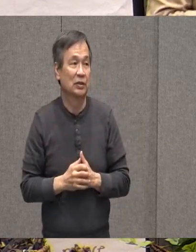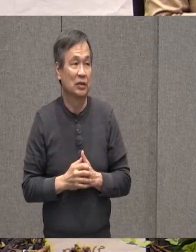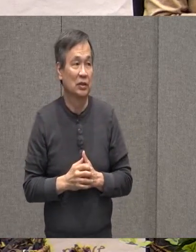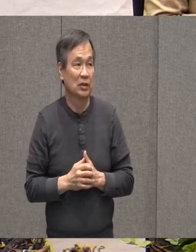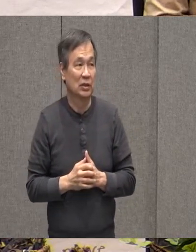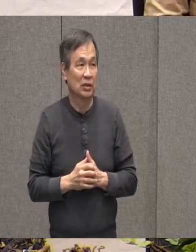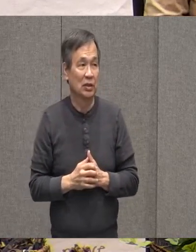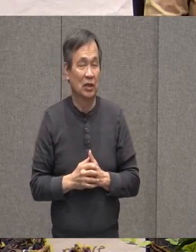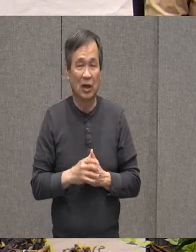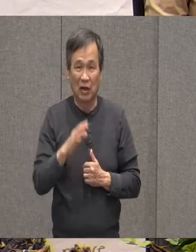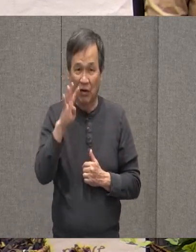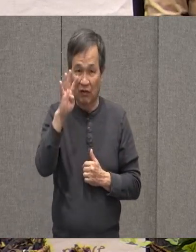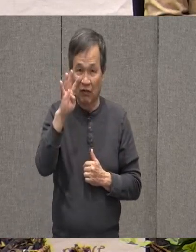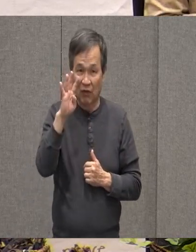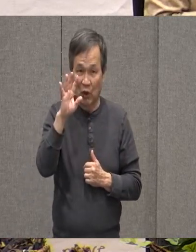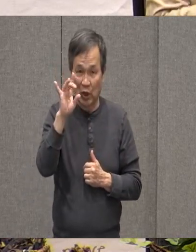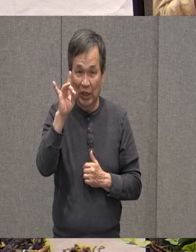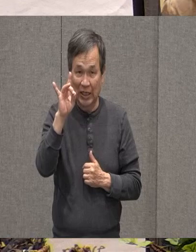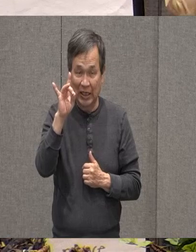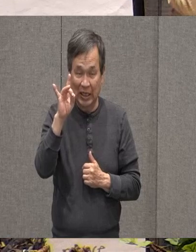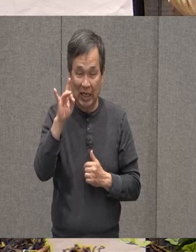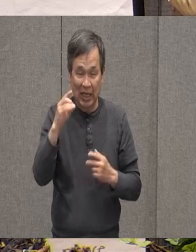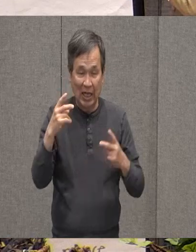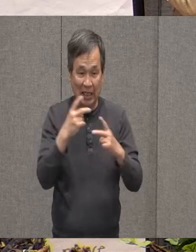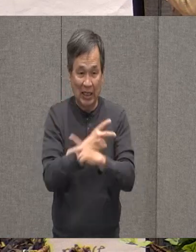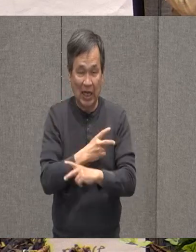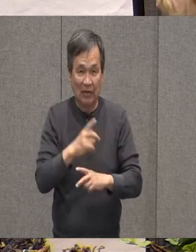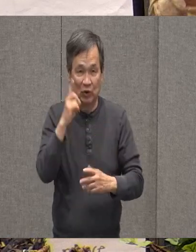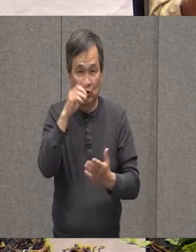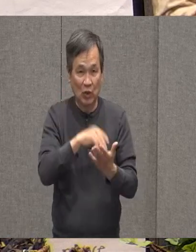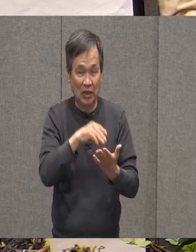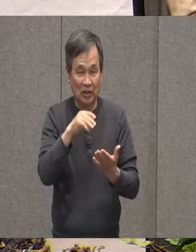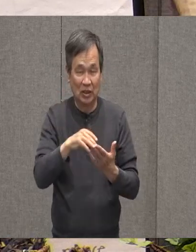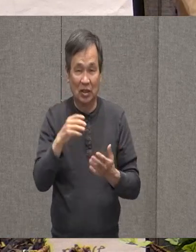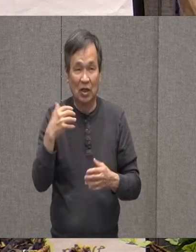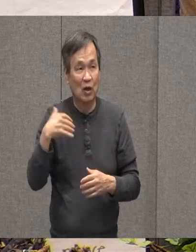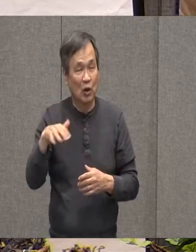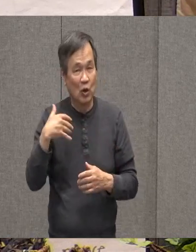48 times one million oh my goodness gracious.